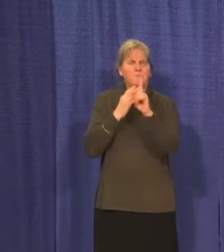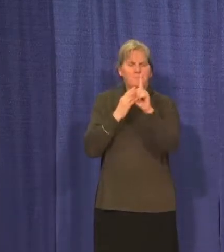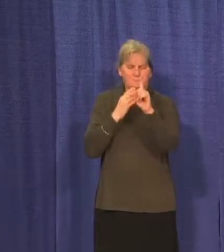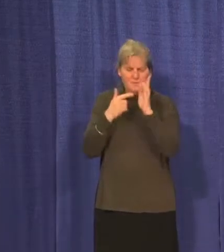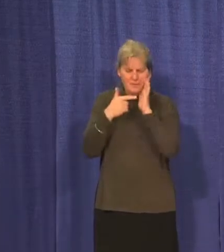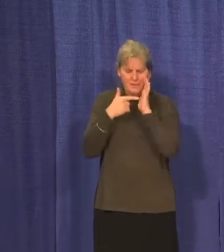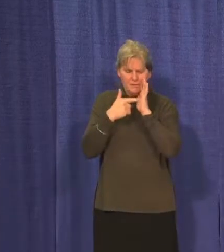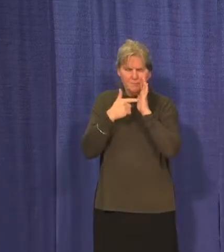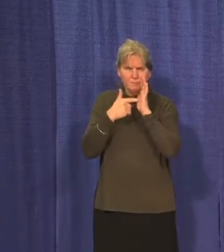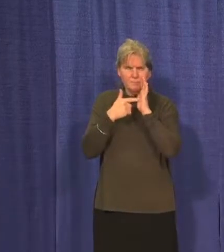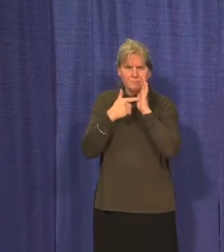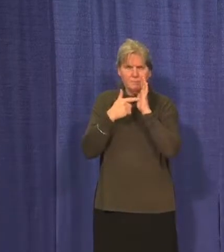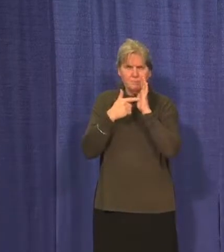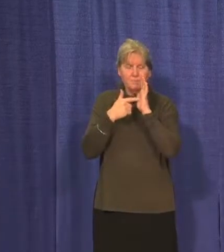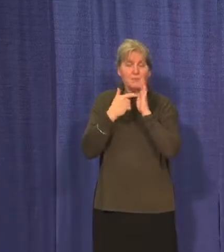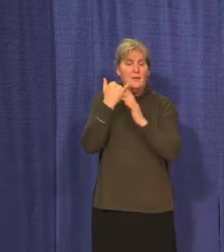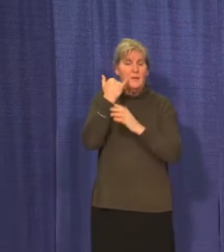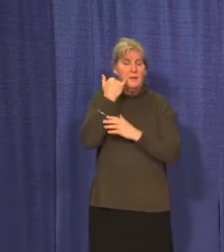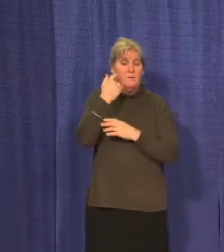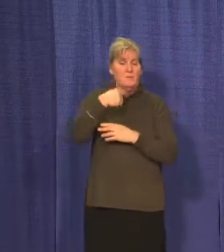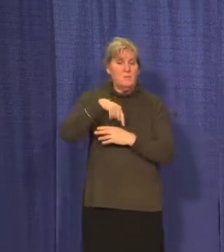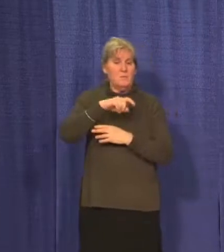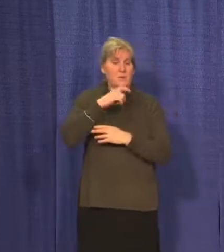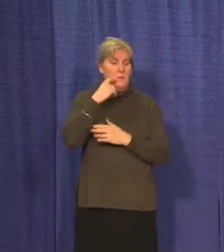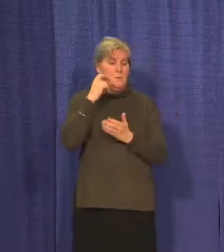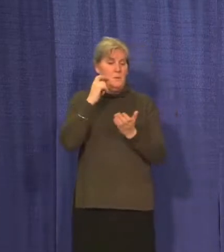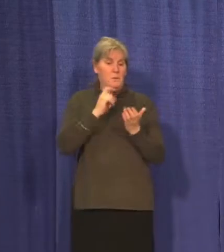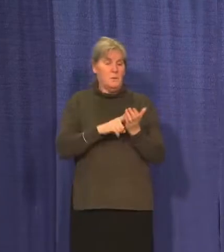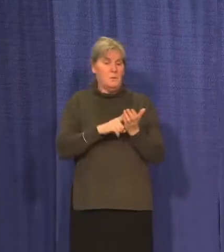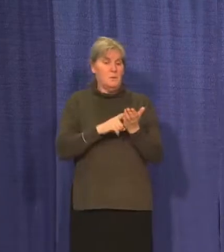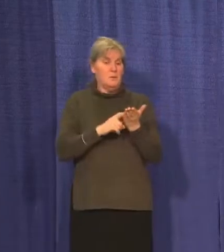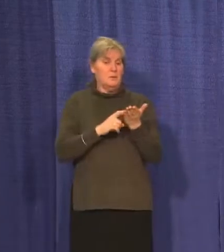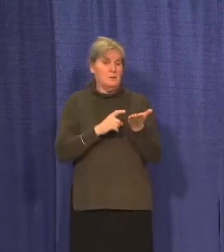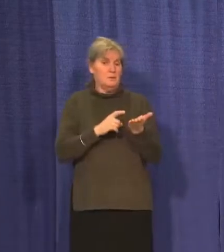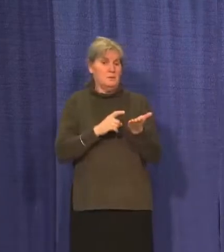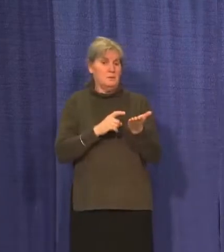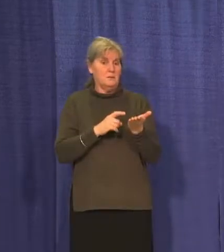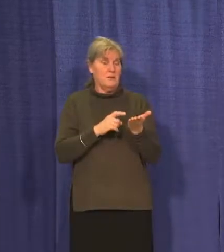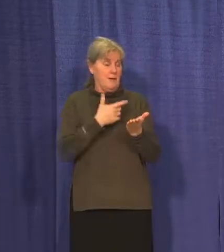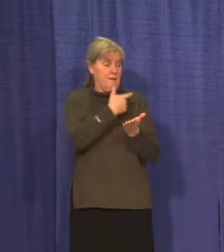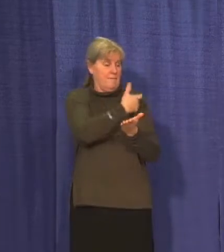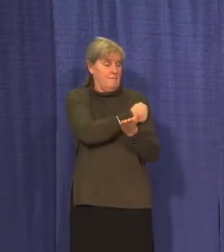outstanding. If we for instance find in real life, as at work, that this